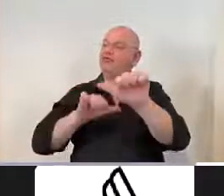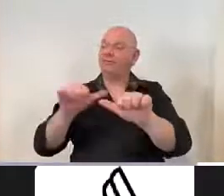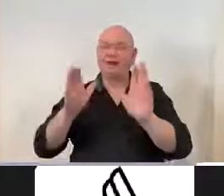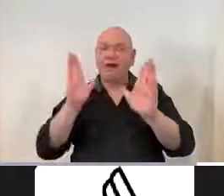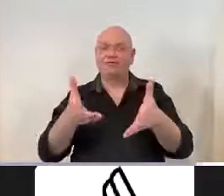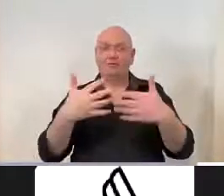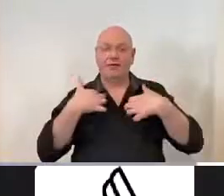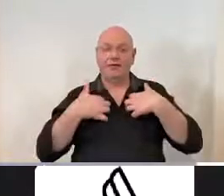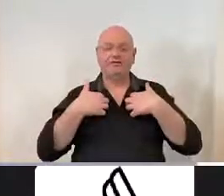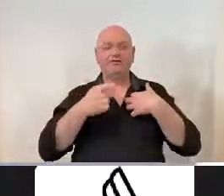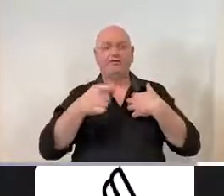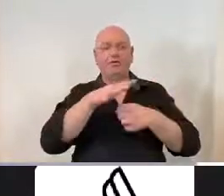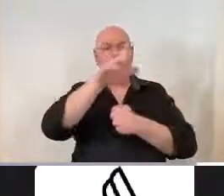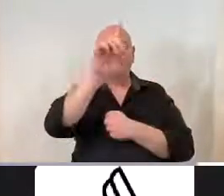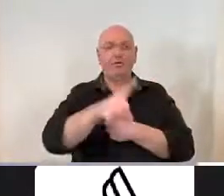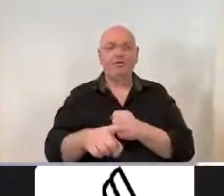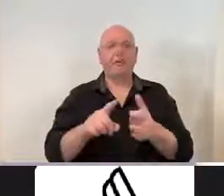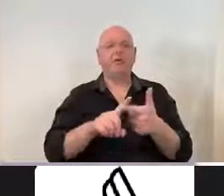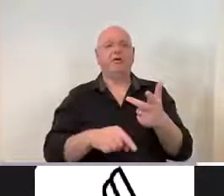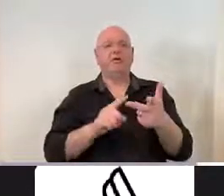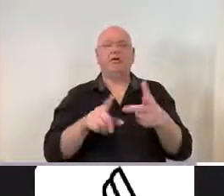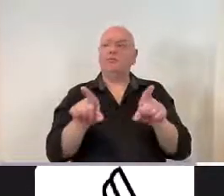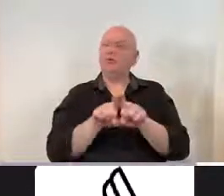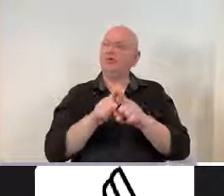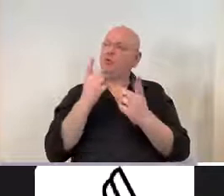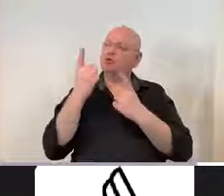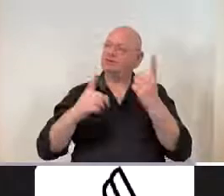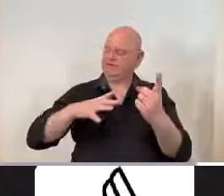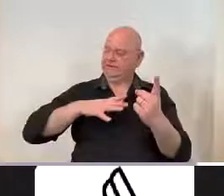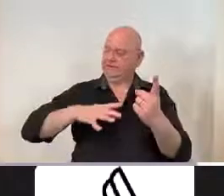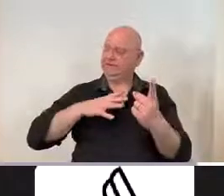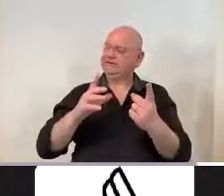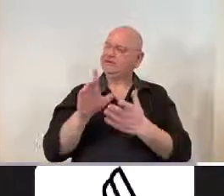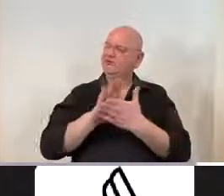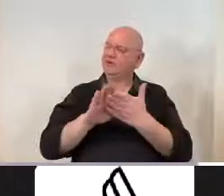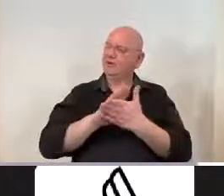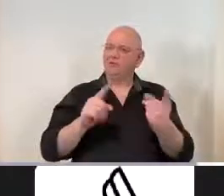works for us when we are in the space. This allows us to do many at the same time.